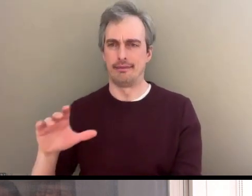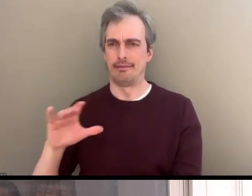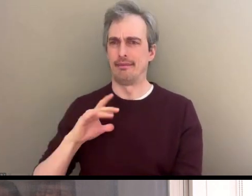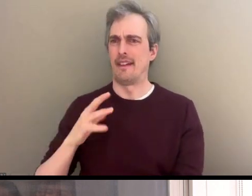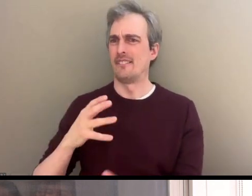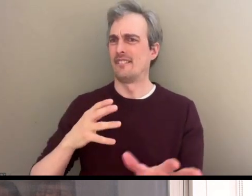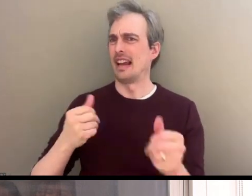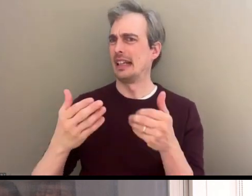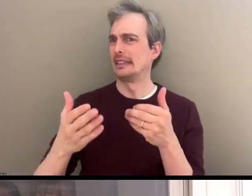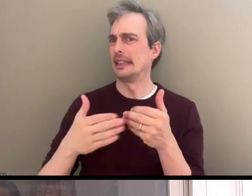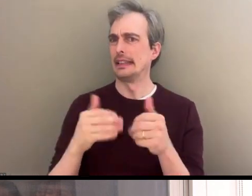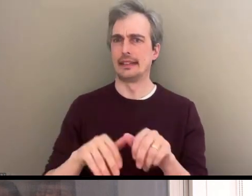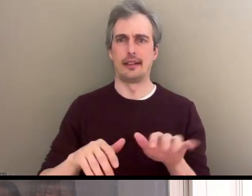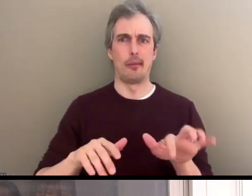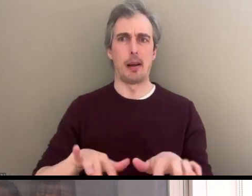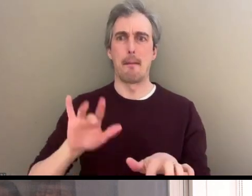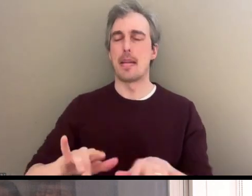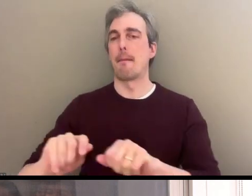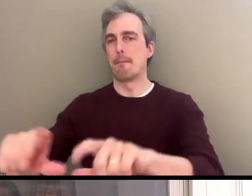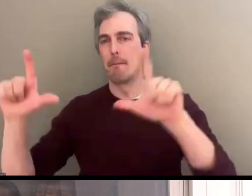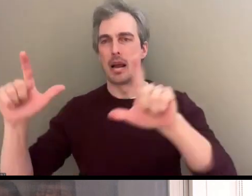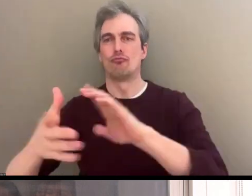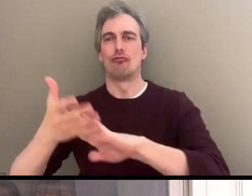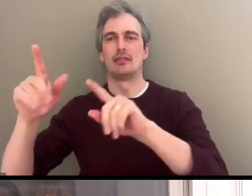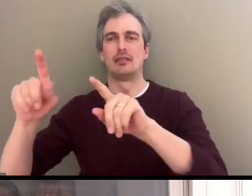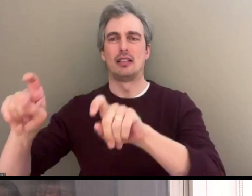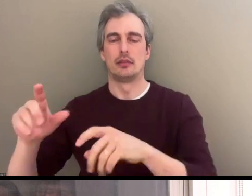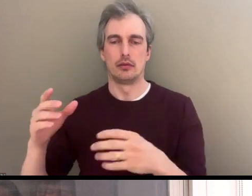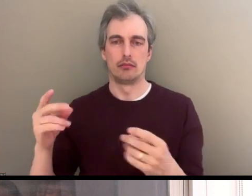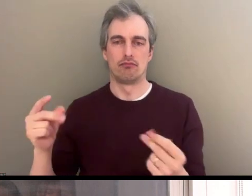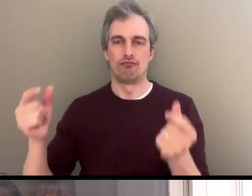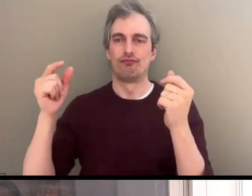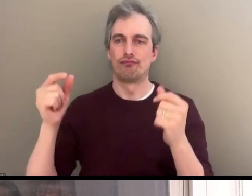So the third in line of developer tools is Axe Developer Tools.